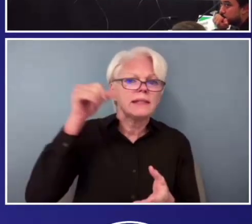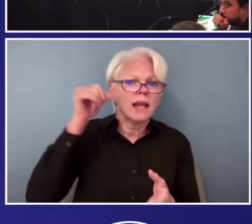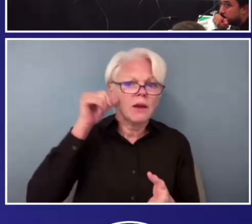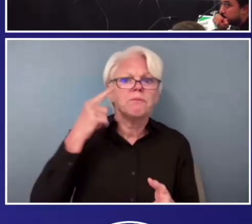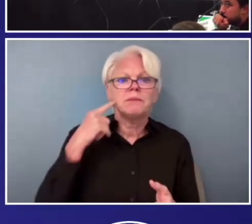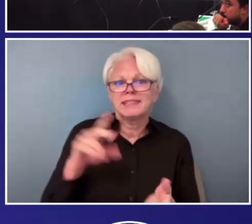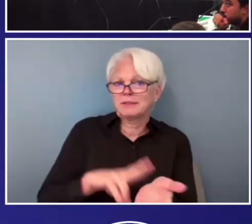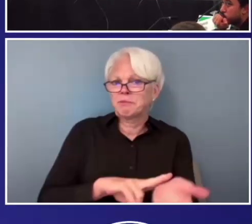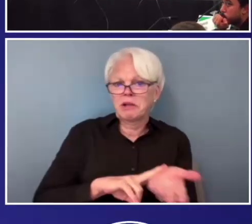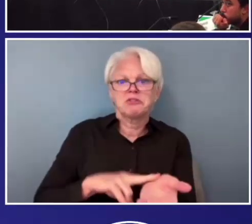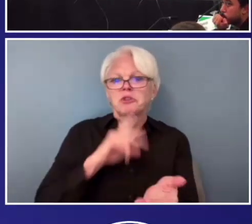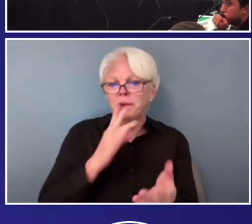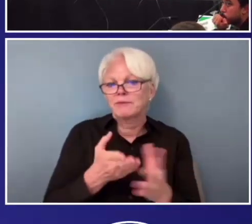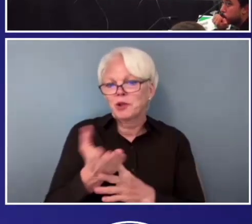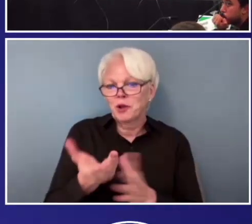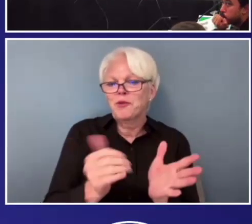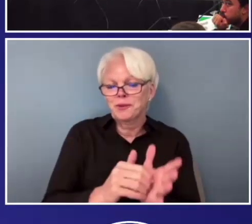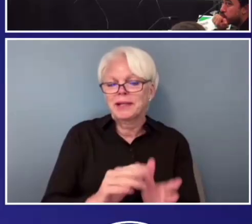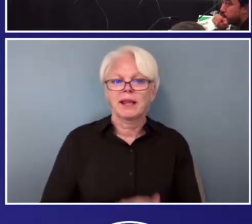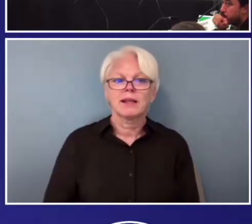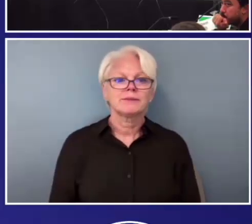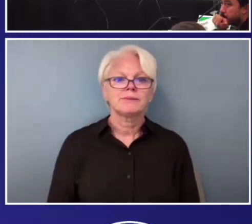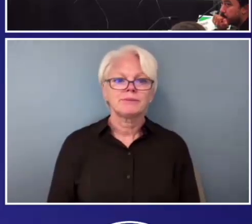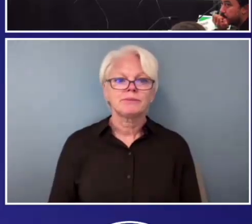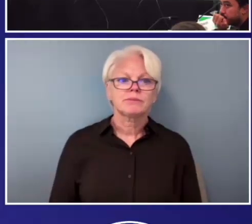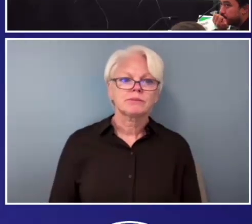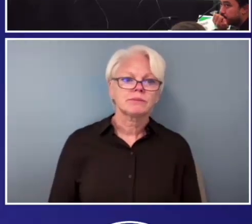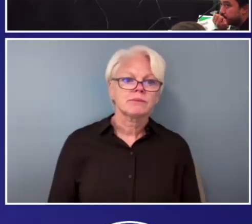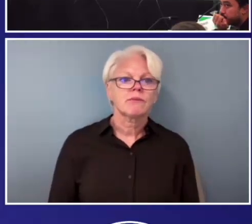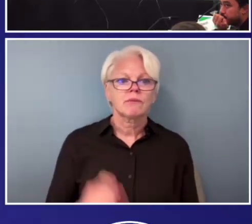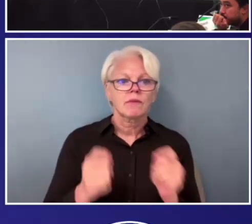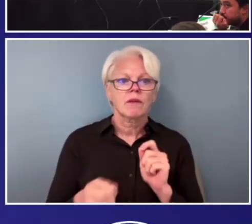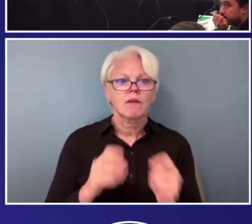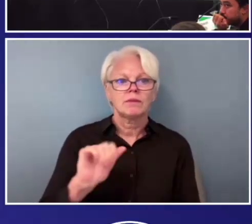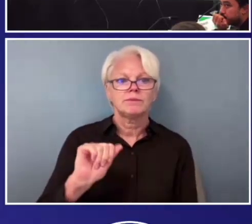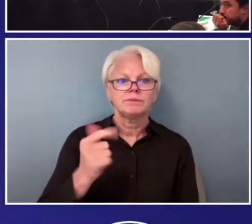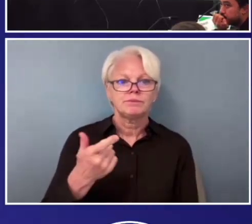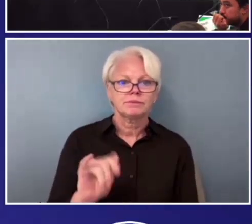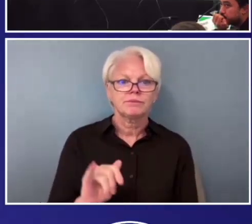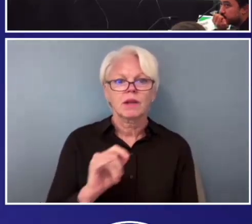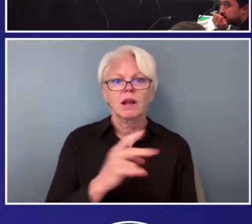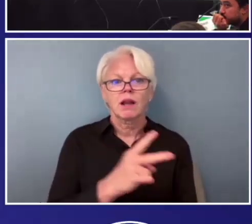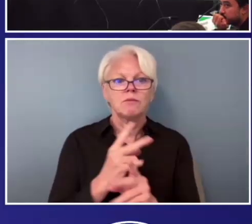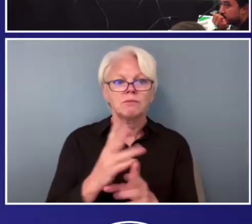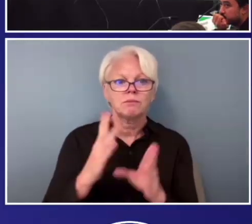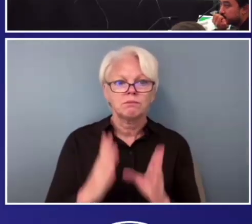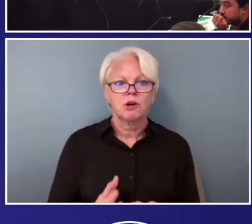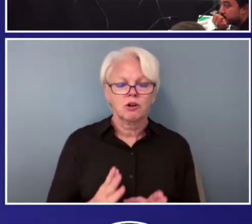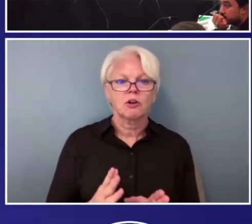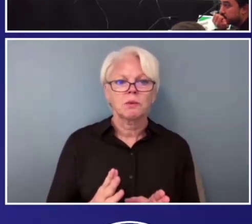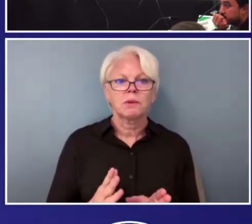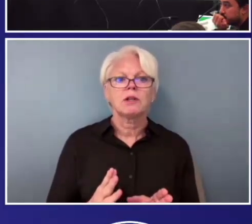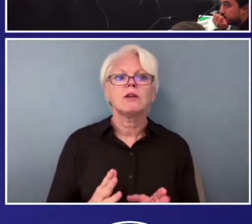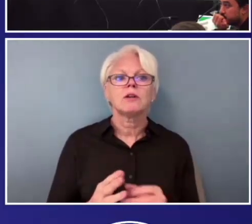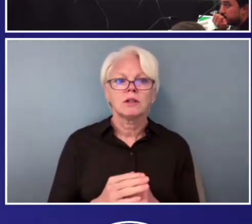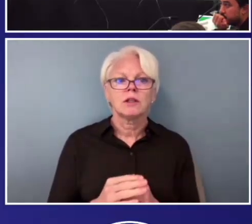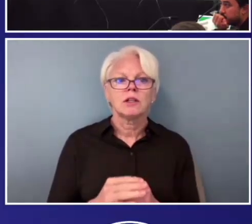go over it again. We added here the adjusted gross income of the borrower. We just move that forward where -- that was a request from,